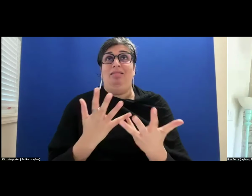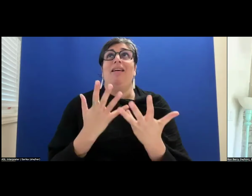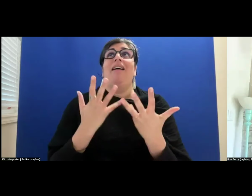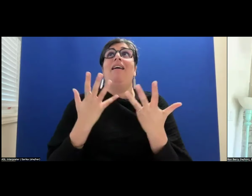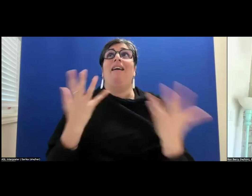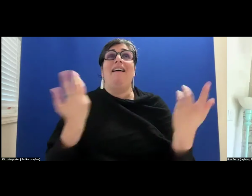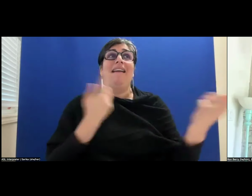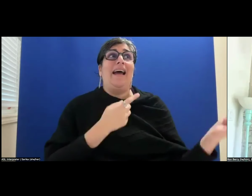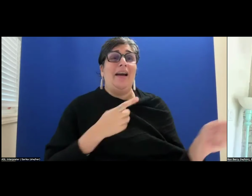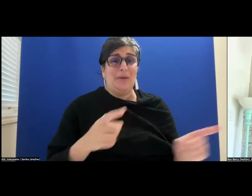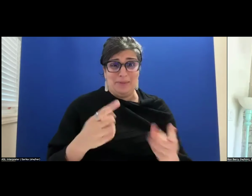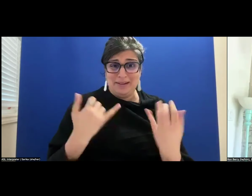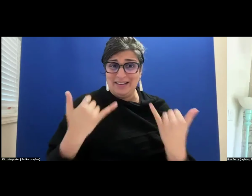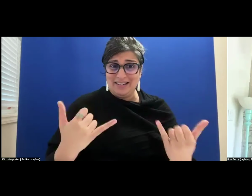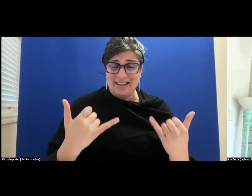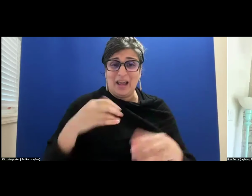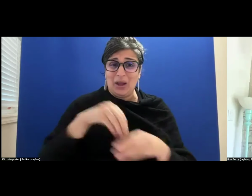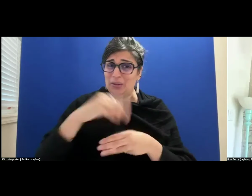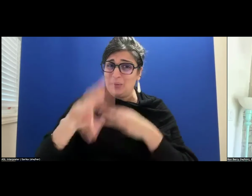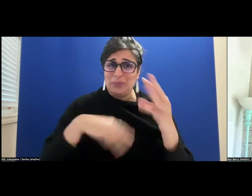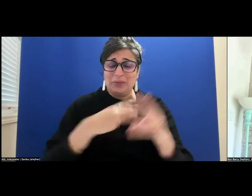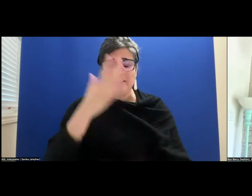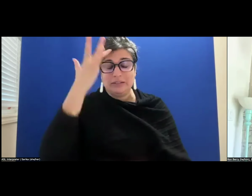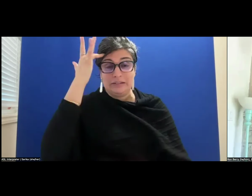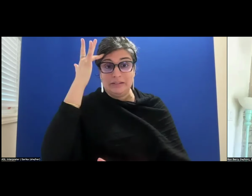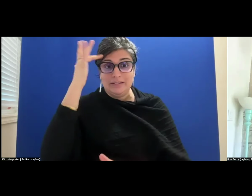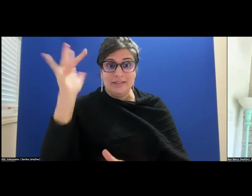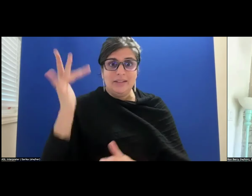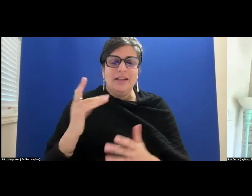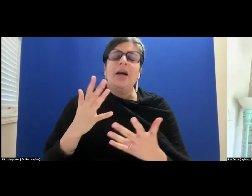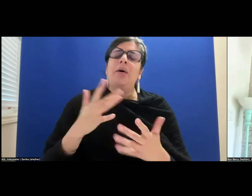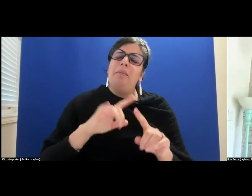And it's, I do find comfort and strength and joy